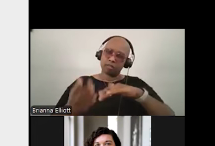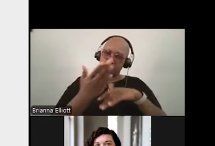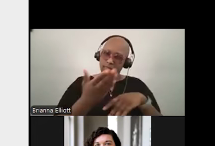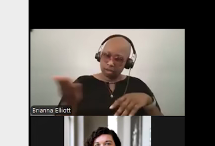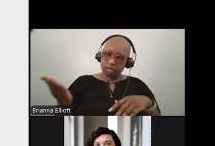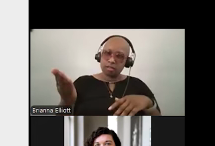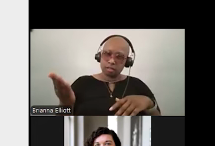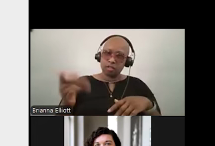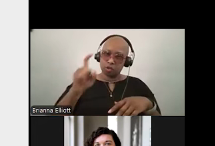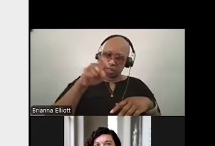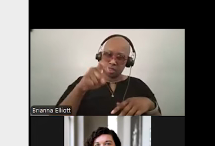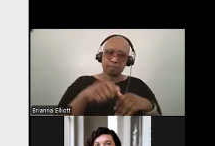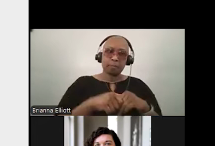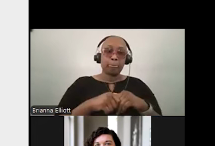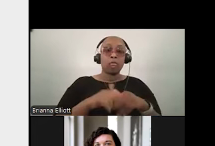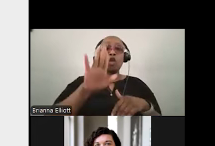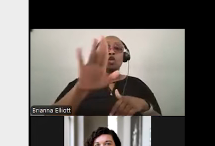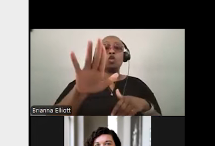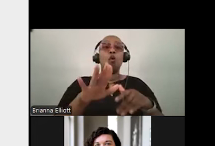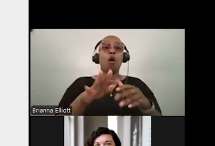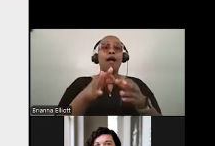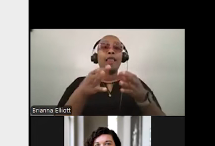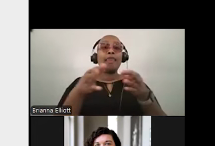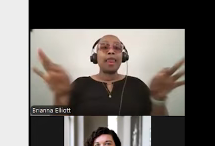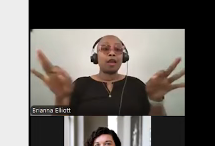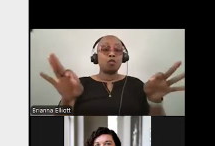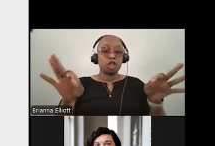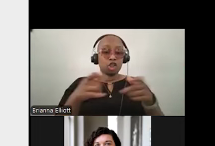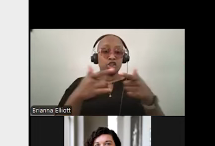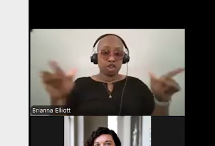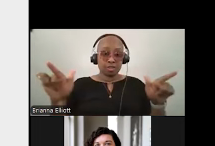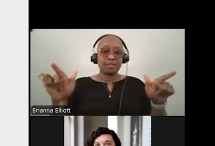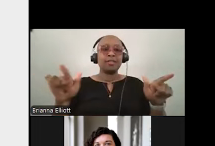have to have your language set. Screen reader has to know what language it's working in. We